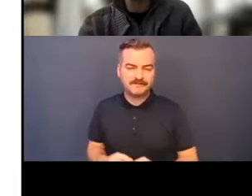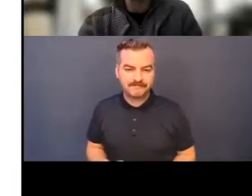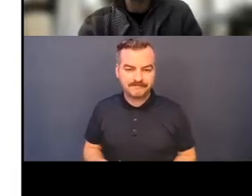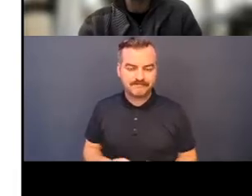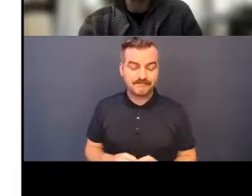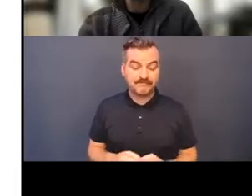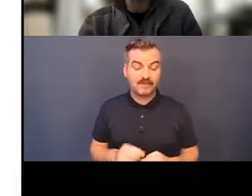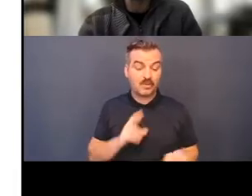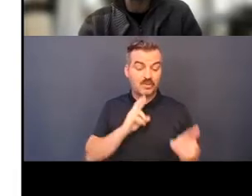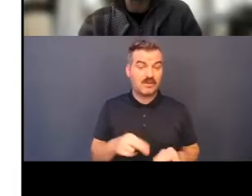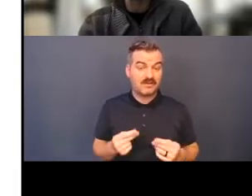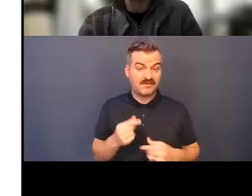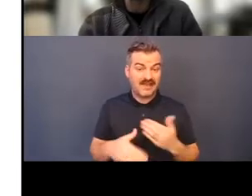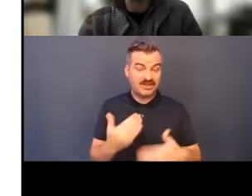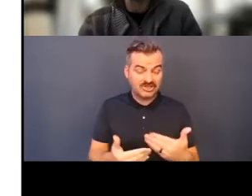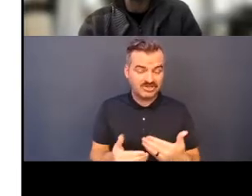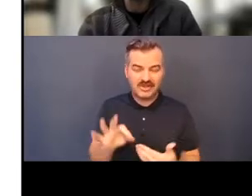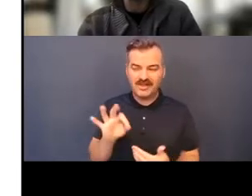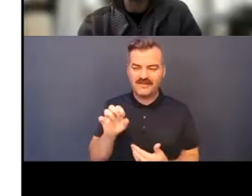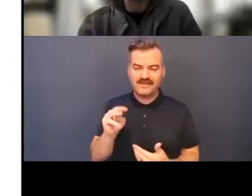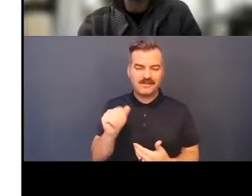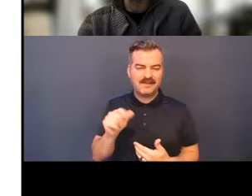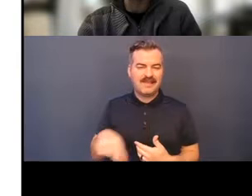definition and lied some assumptions 15:38:32 about what it what a disaster or